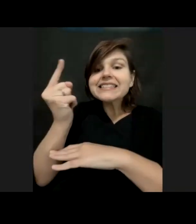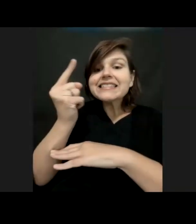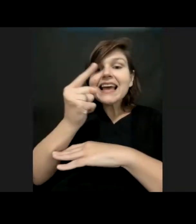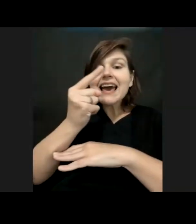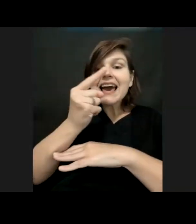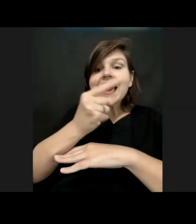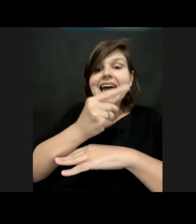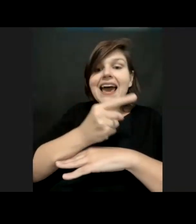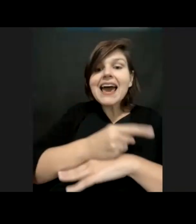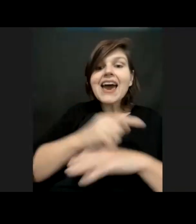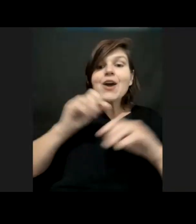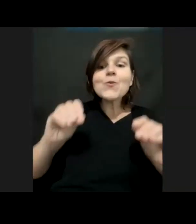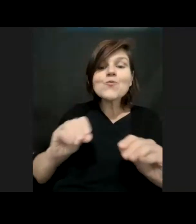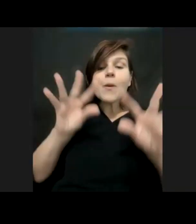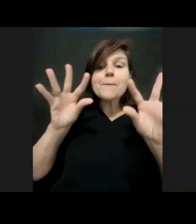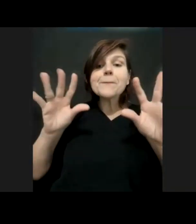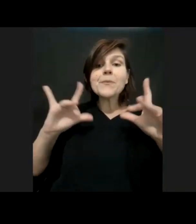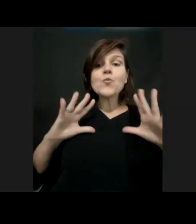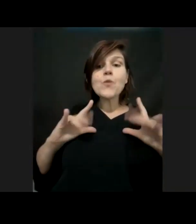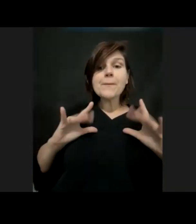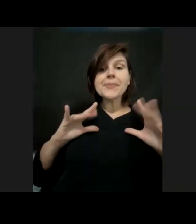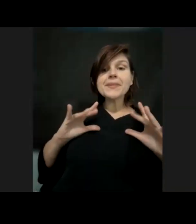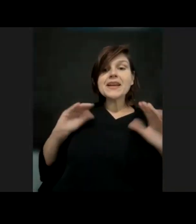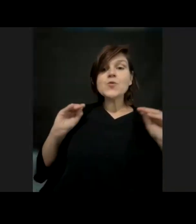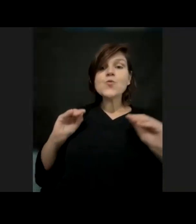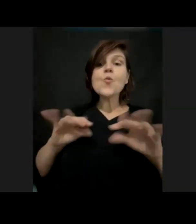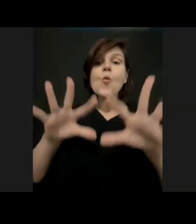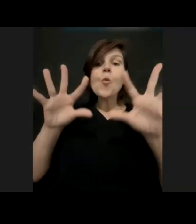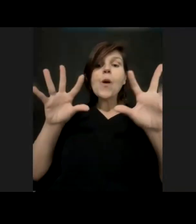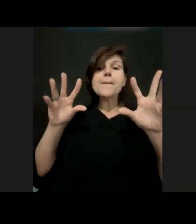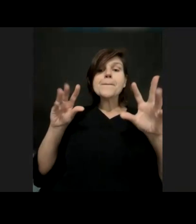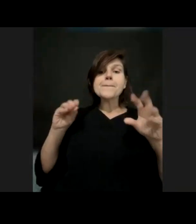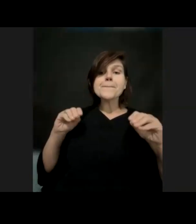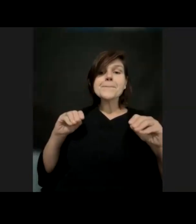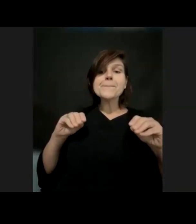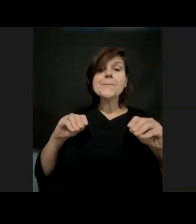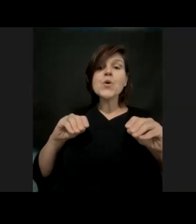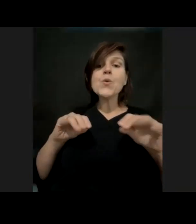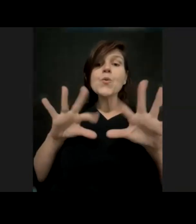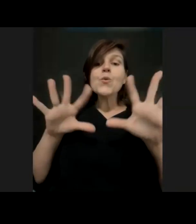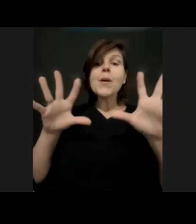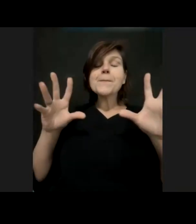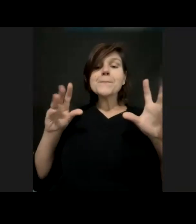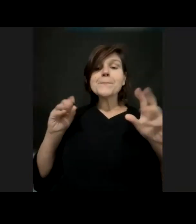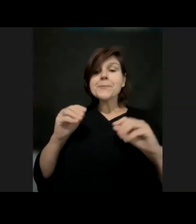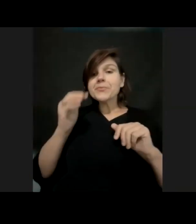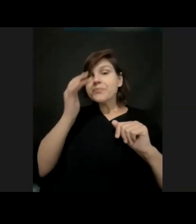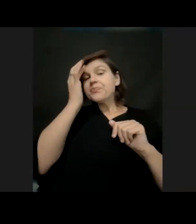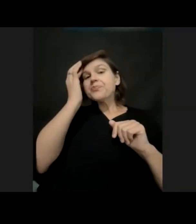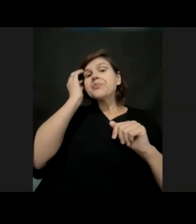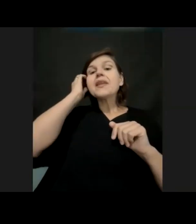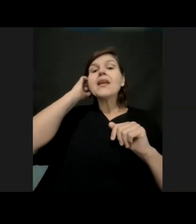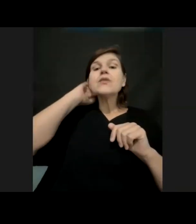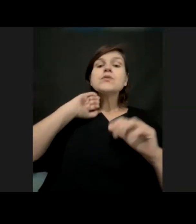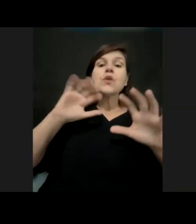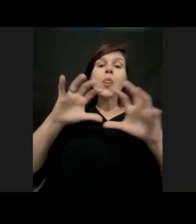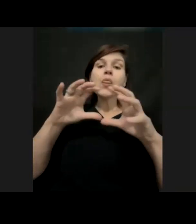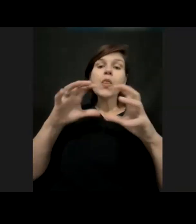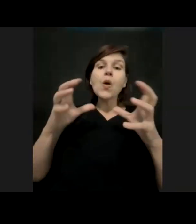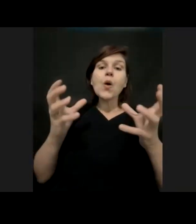Whoop-a-dee-doo, doo, doo! Whoop, whoop, whoop-a-dee-doo! ∂ ∂ When the world feels like a scary place